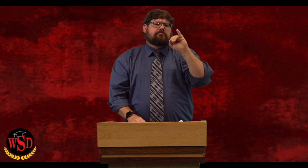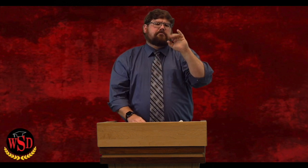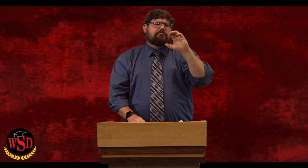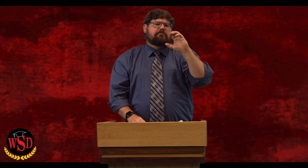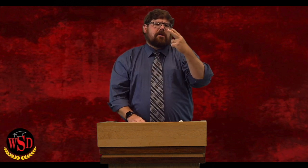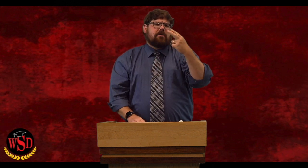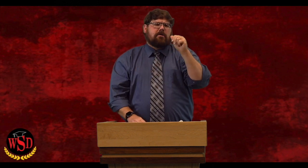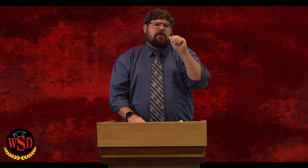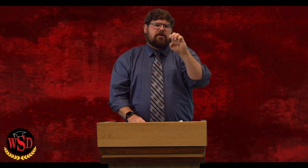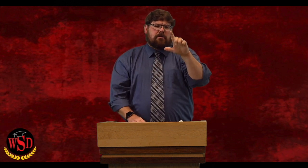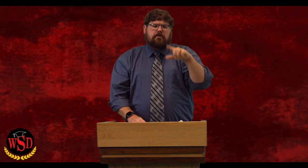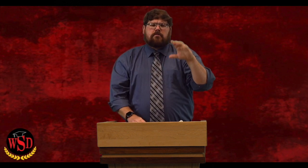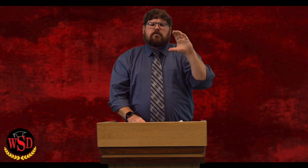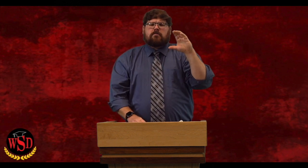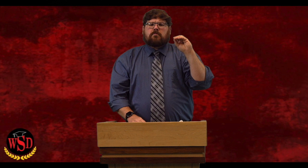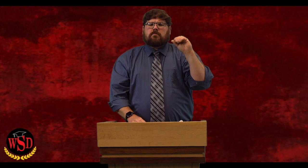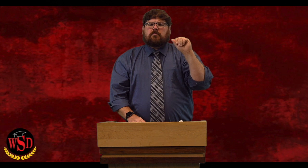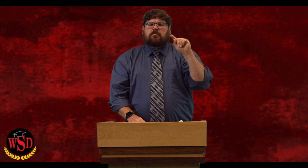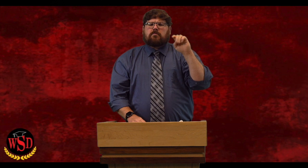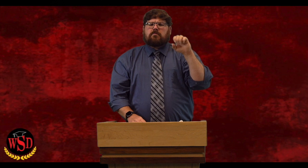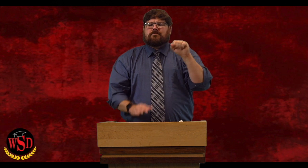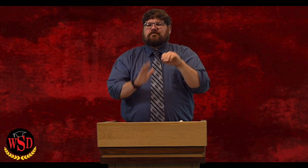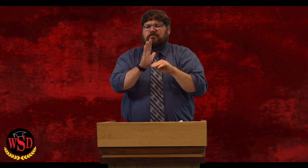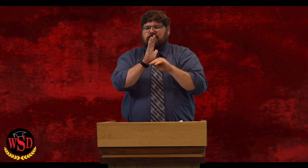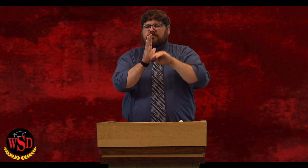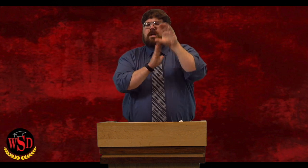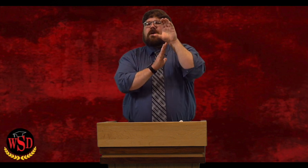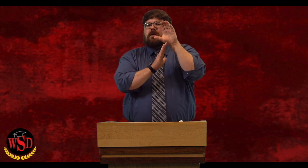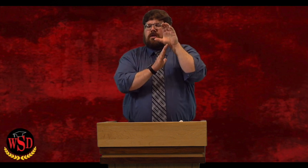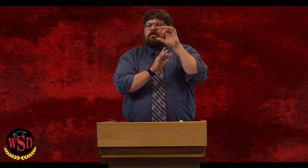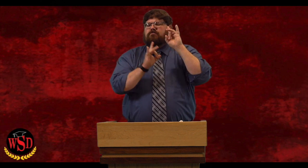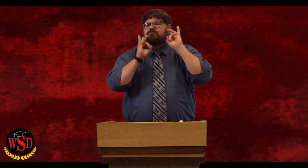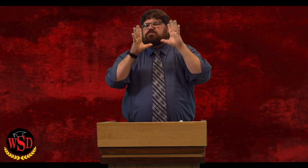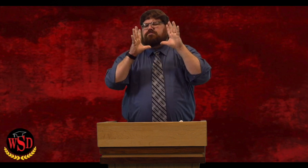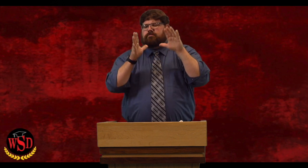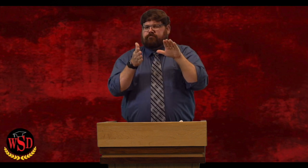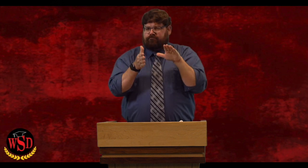who passed away this past winter. Let's pause to remember him.